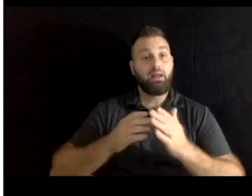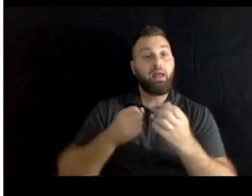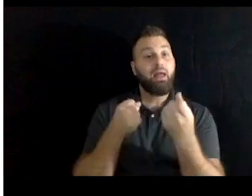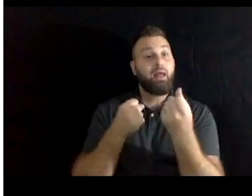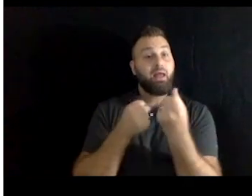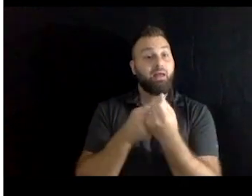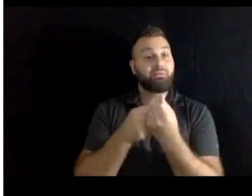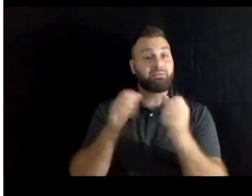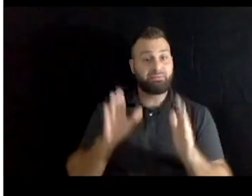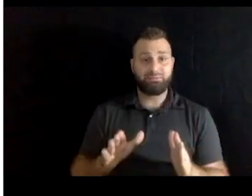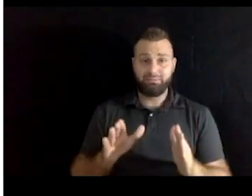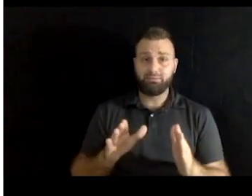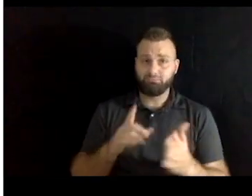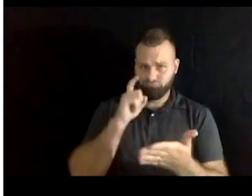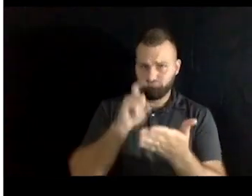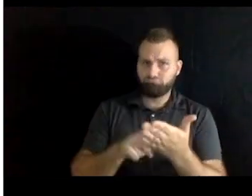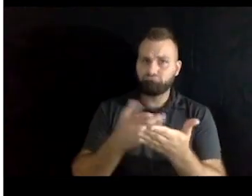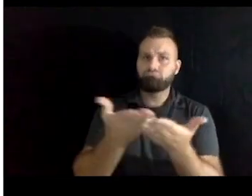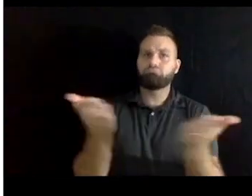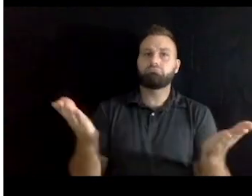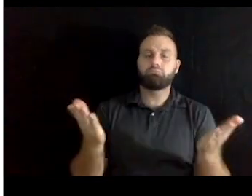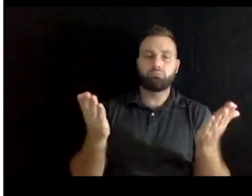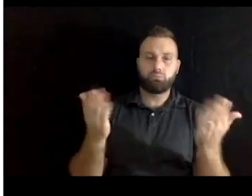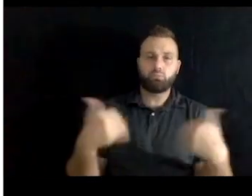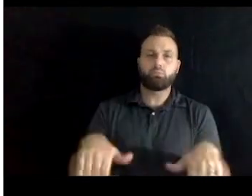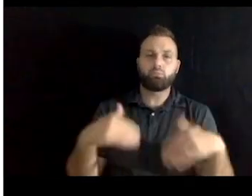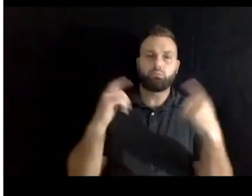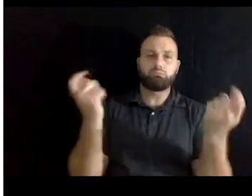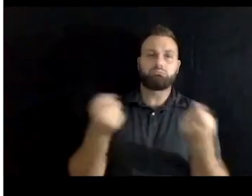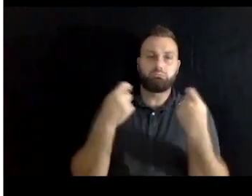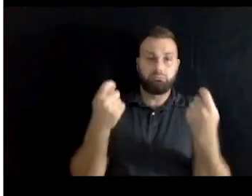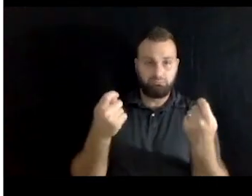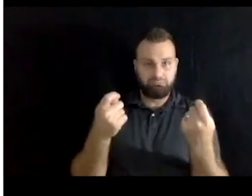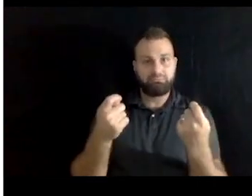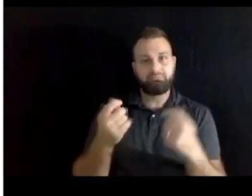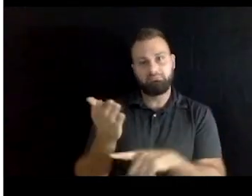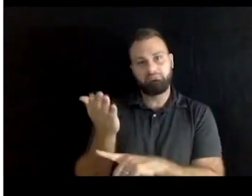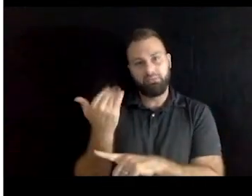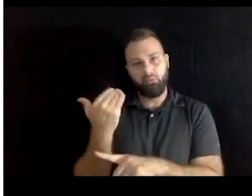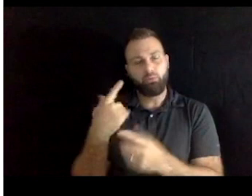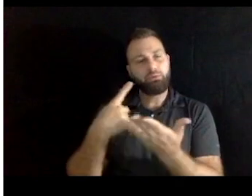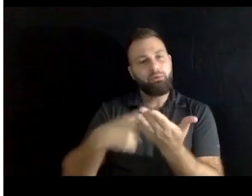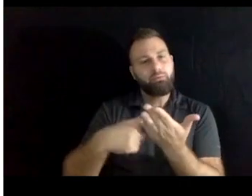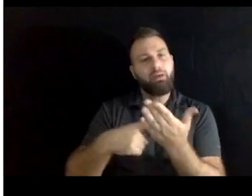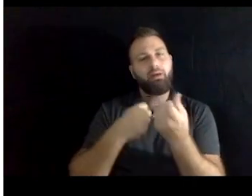and we talked about that. Earlier in the presentation about all the things that they've